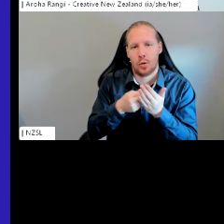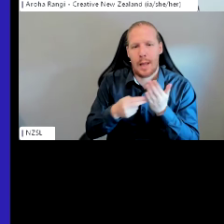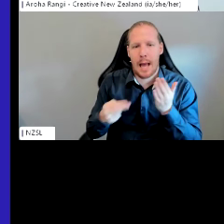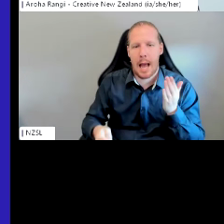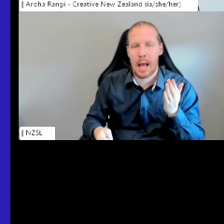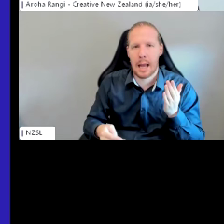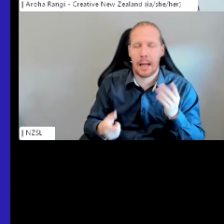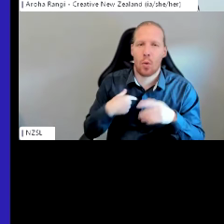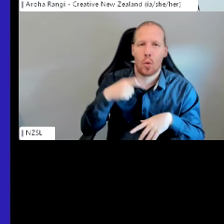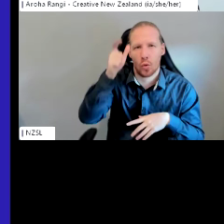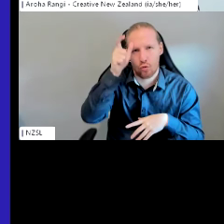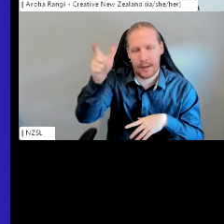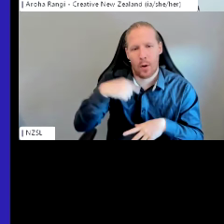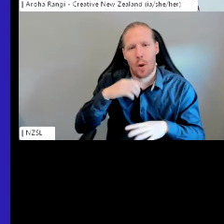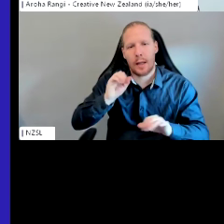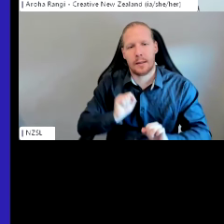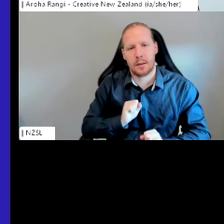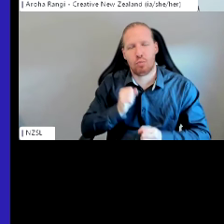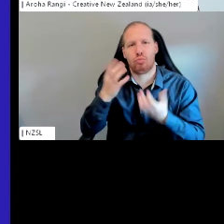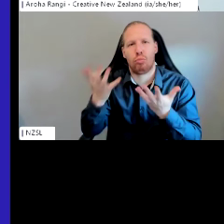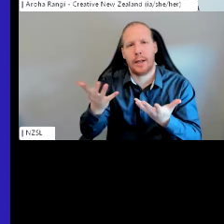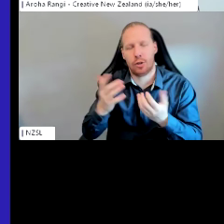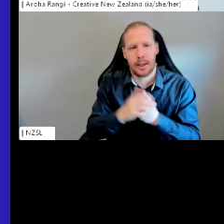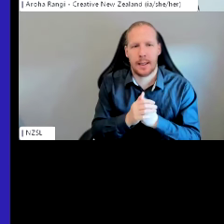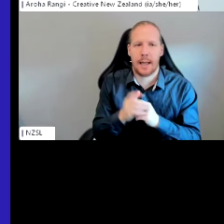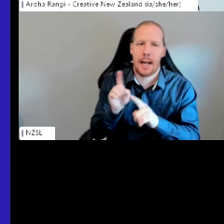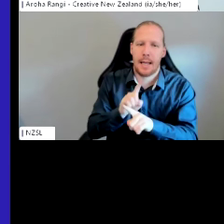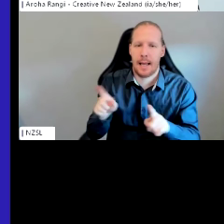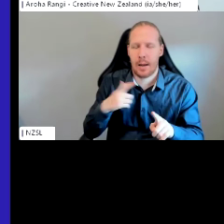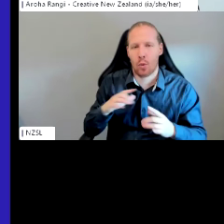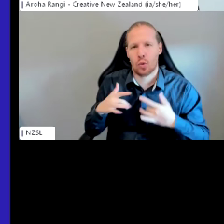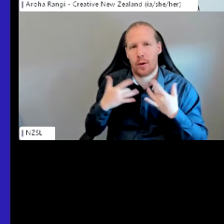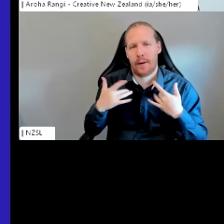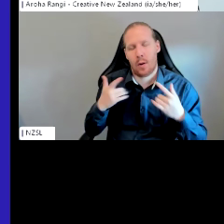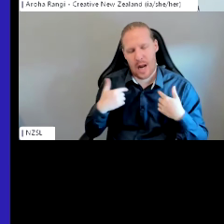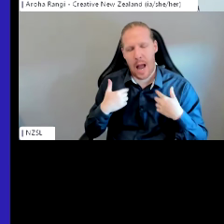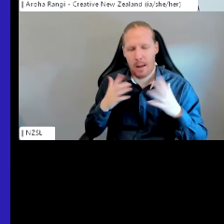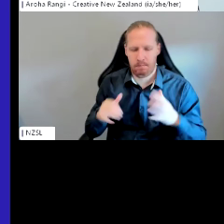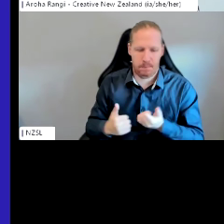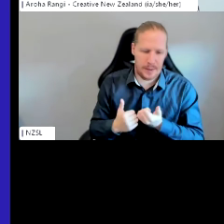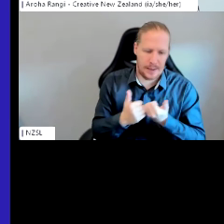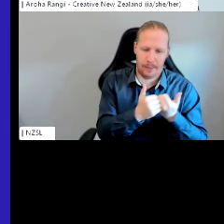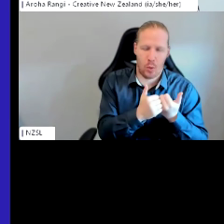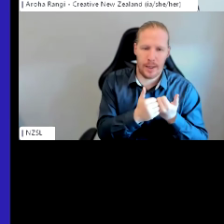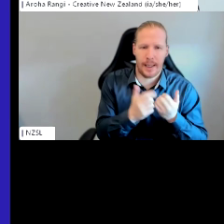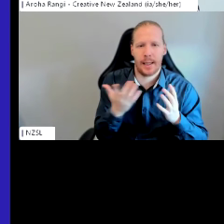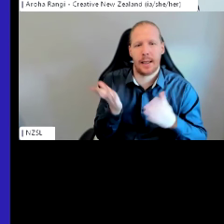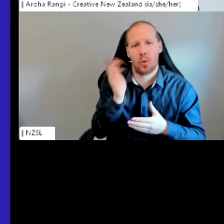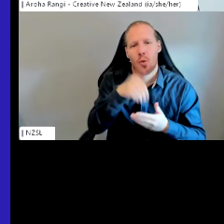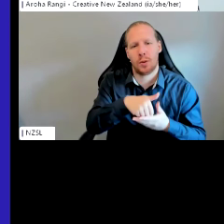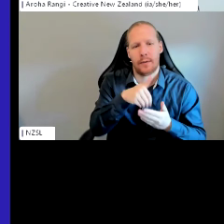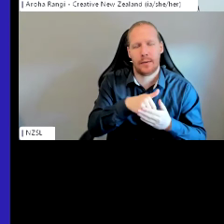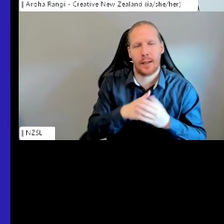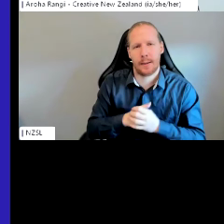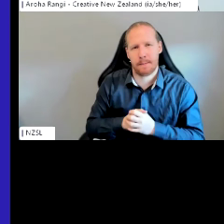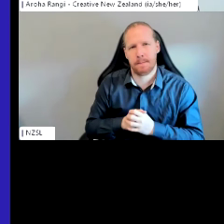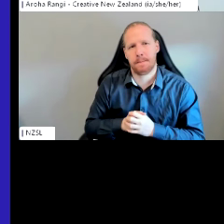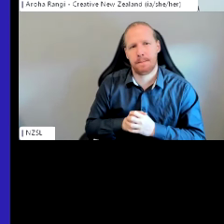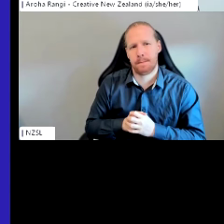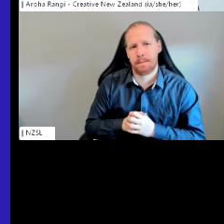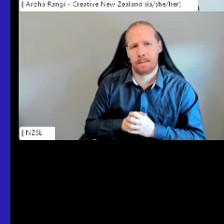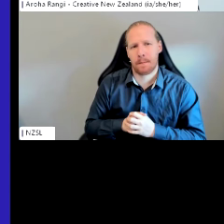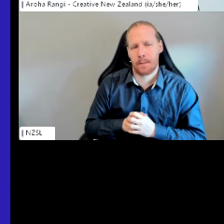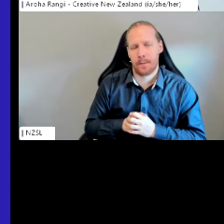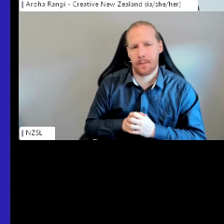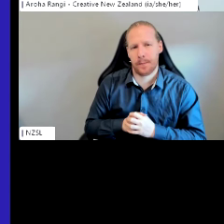um expression want to feel that they're supporting inclusivity. So um again um it's coming up with